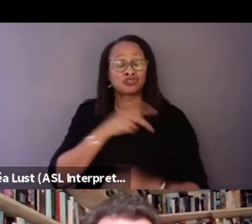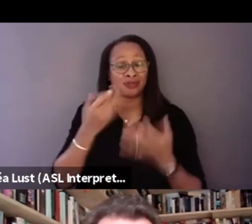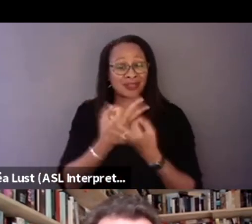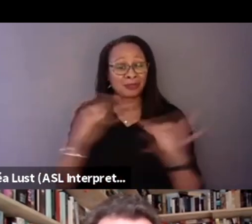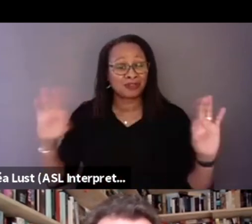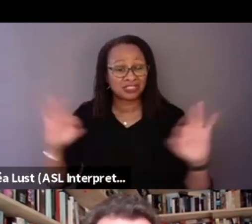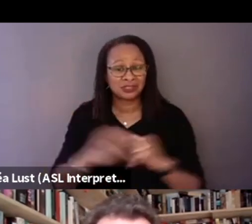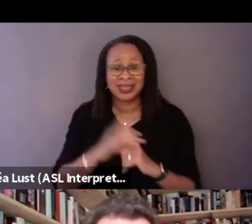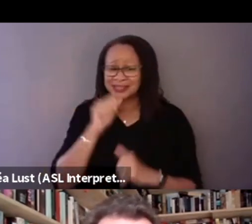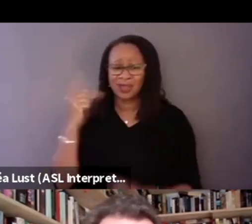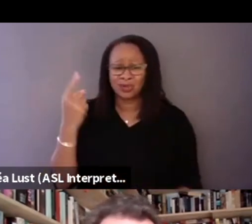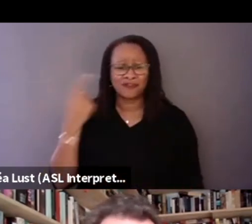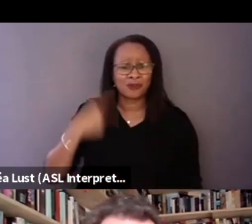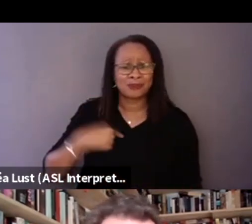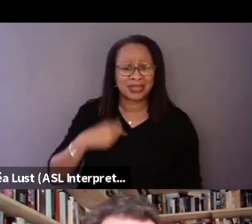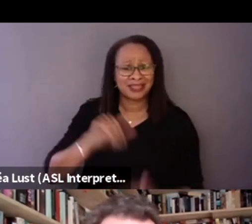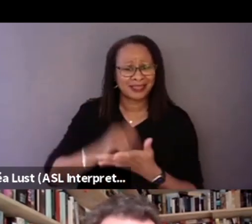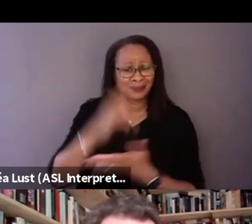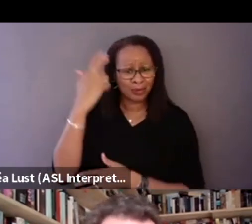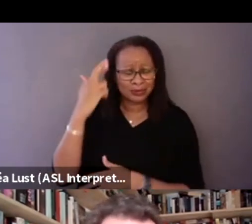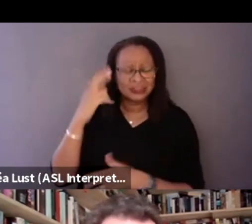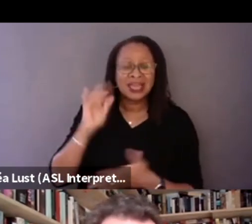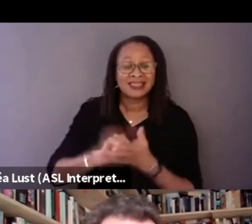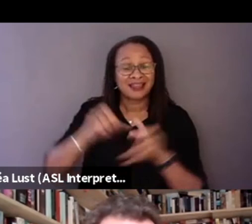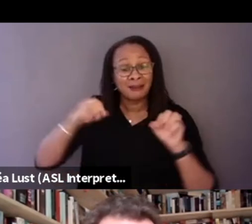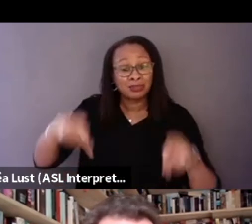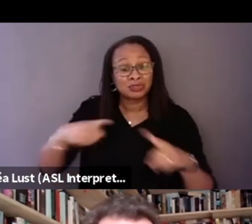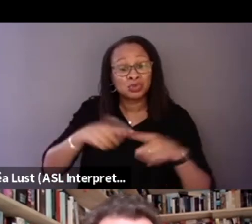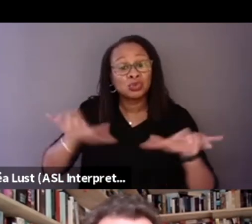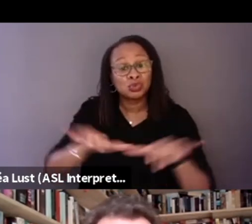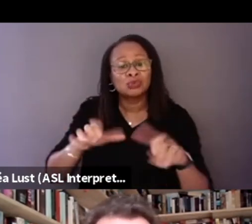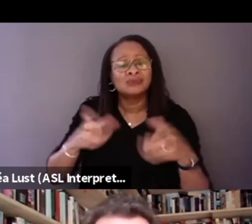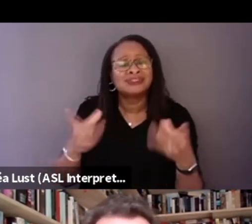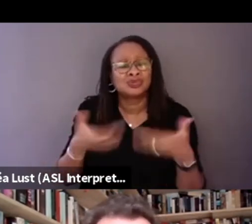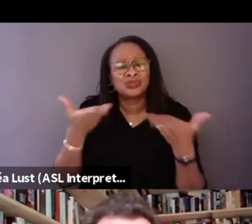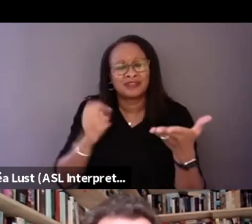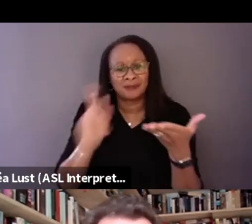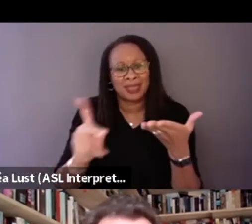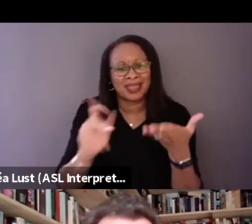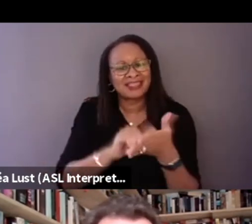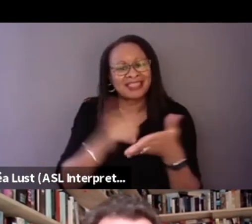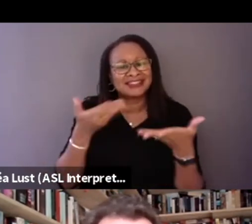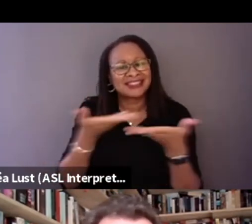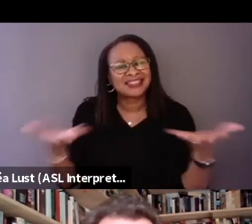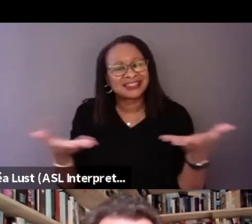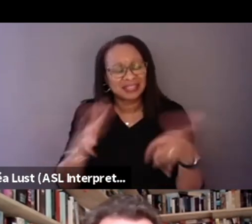that purpose, that opportunity to give back, those are things available to everyone who strives